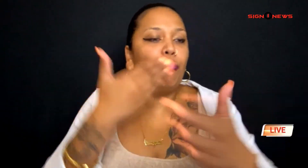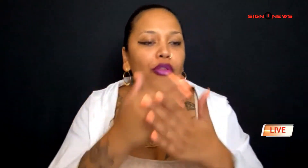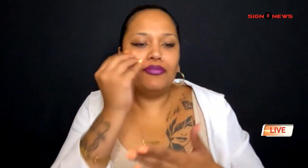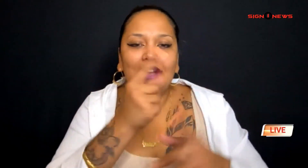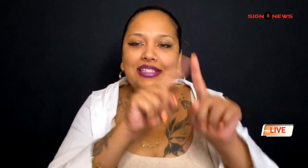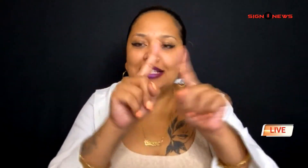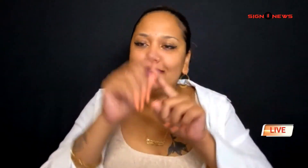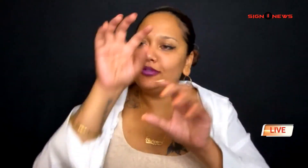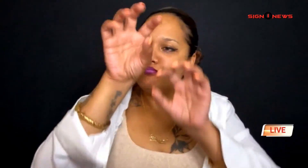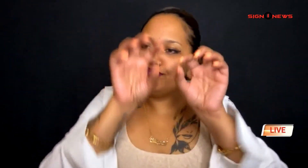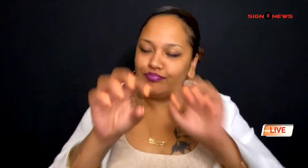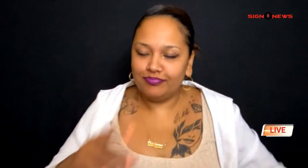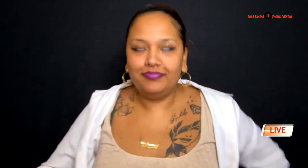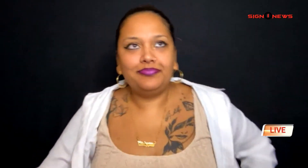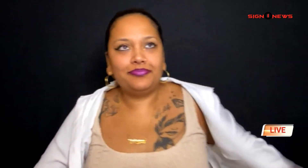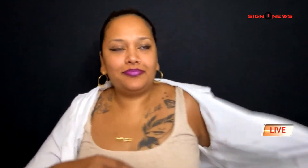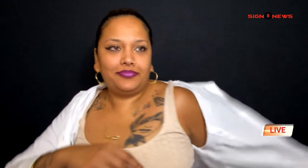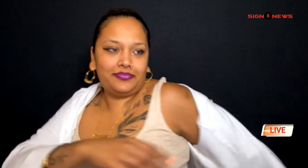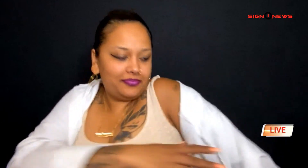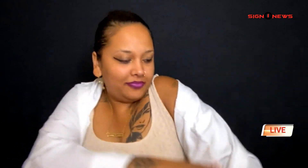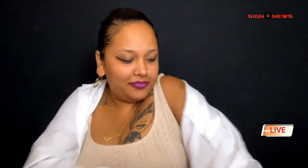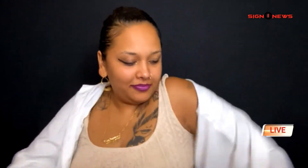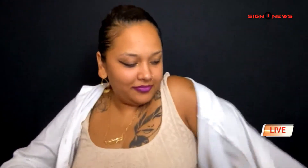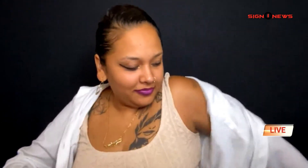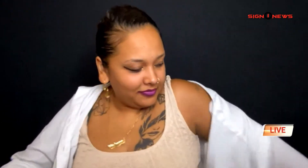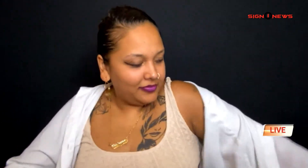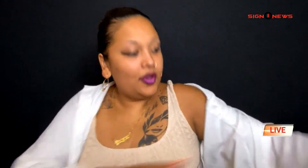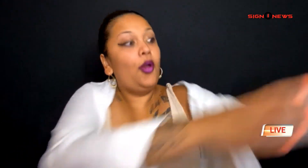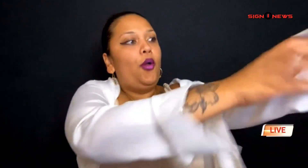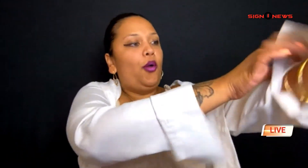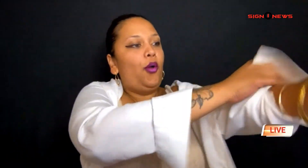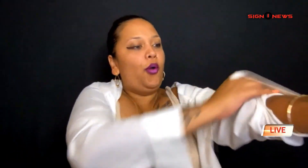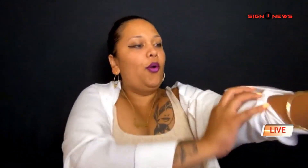and I have three different flowers tattooed on my arm